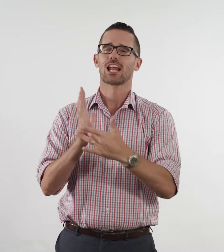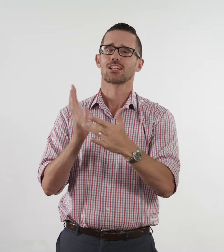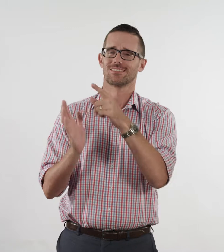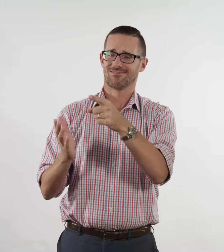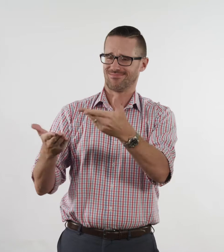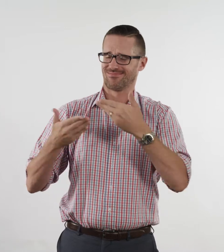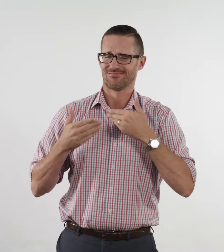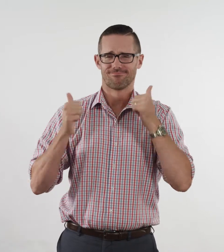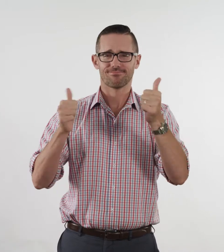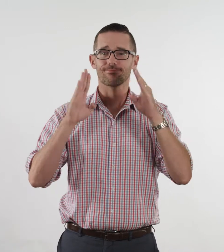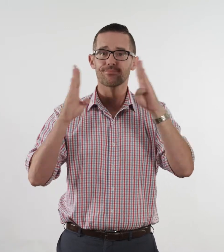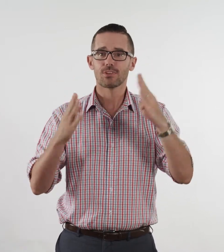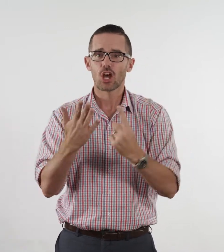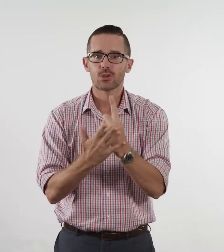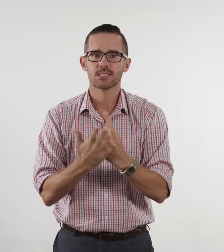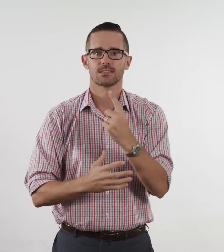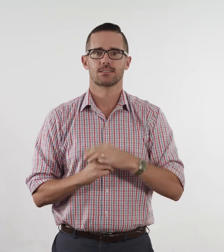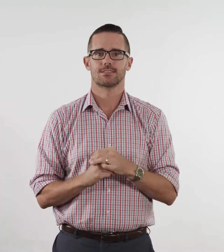Technology creates opportunities and connections.